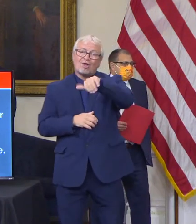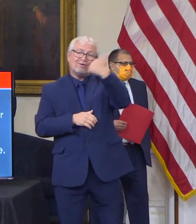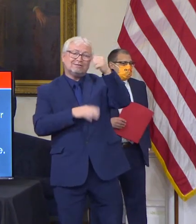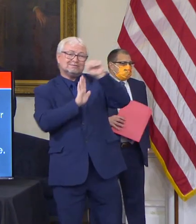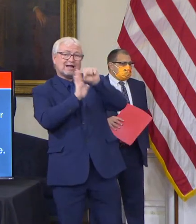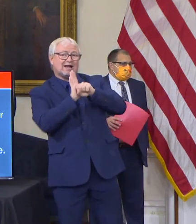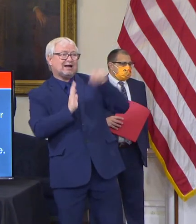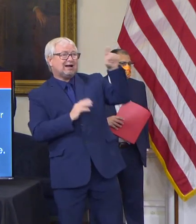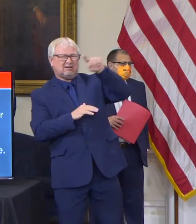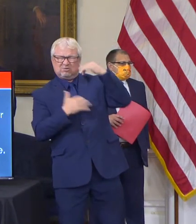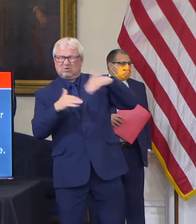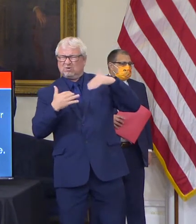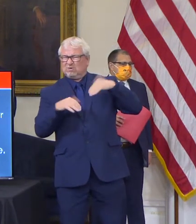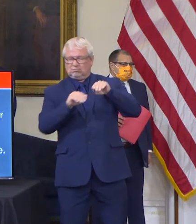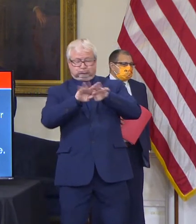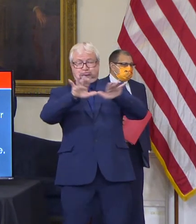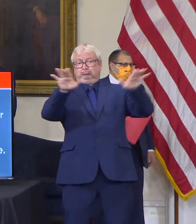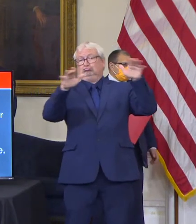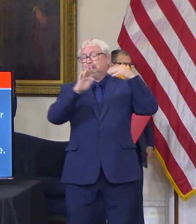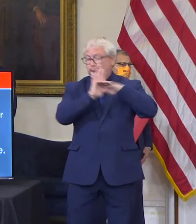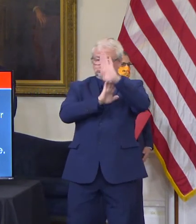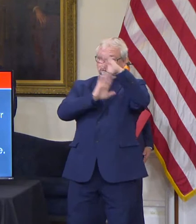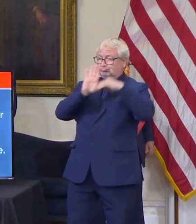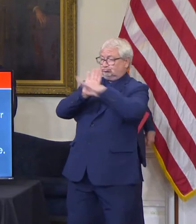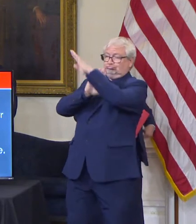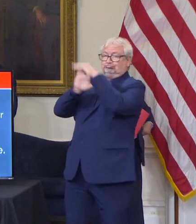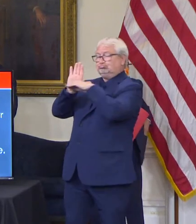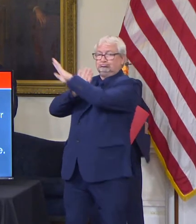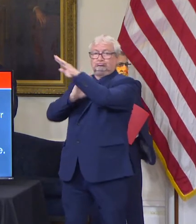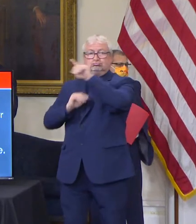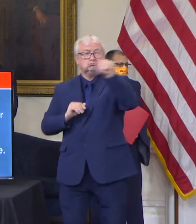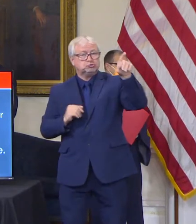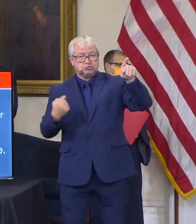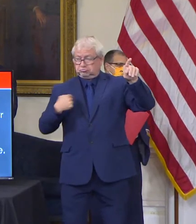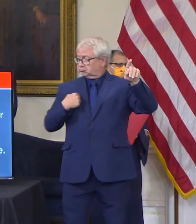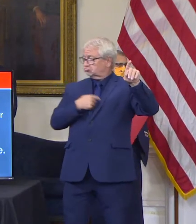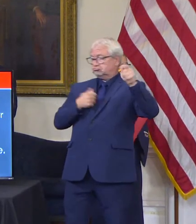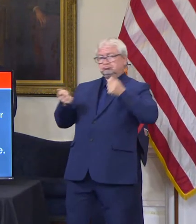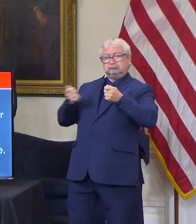We continue to avoid the surges that other states are experiencing by constantly adapting